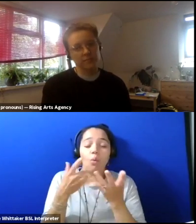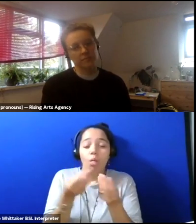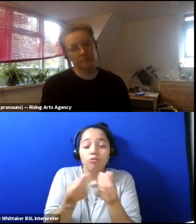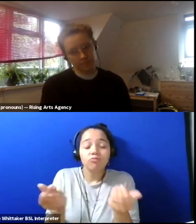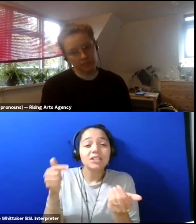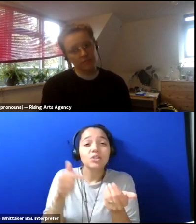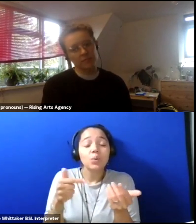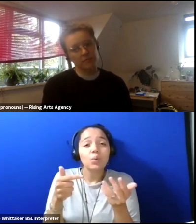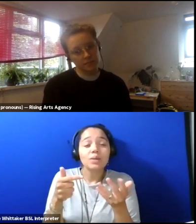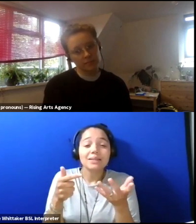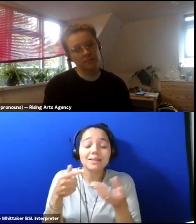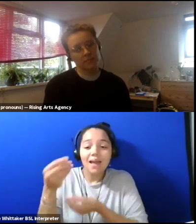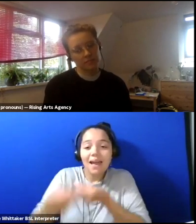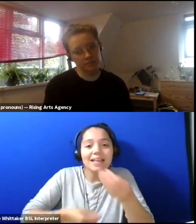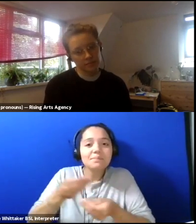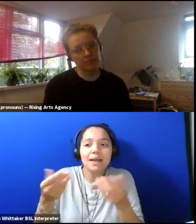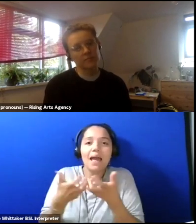that explain more how it works.